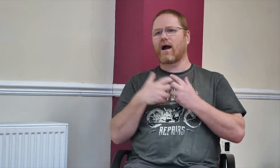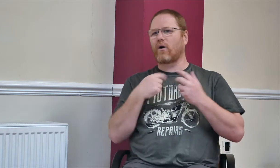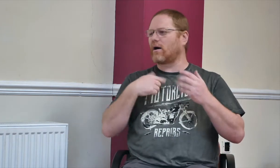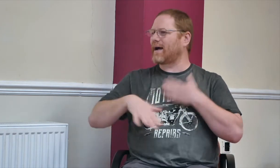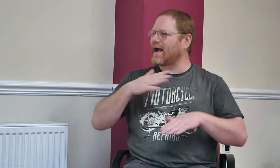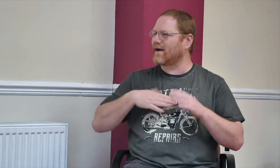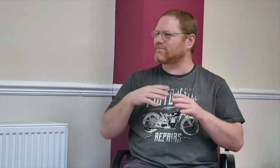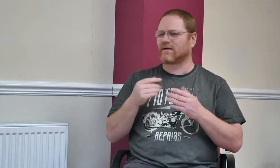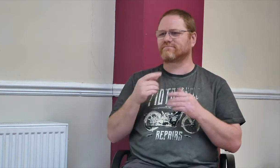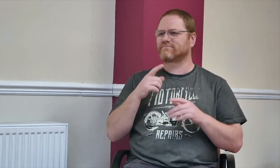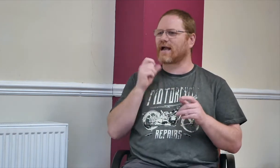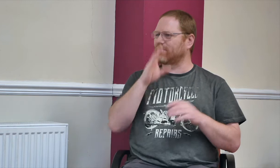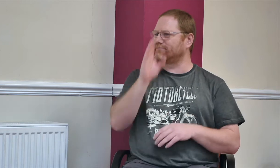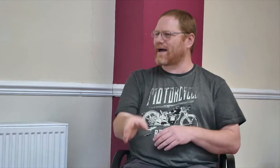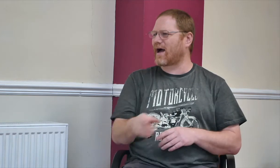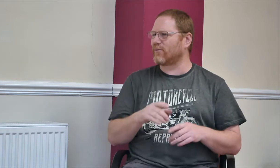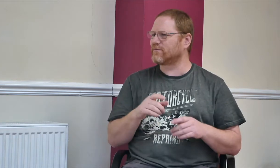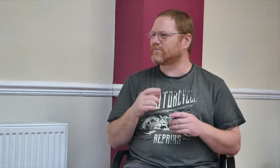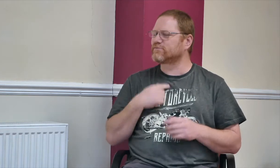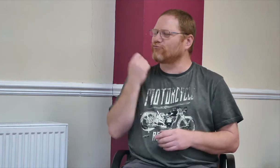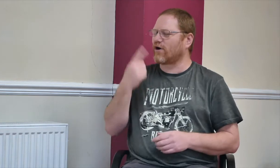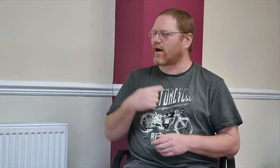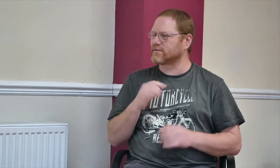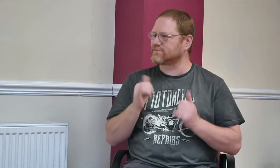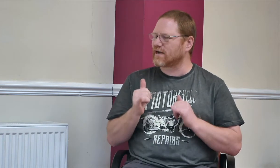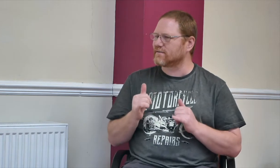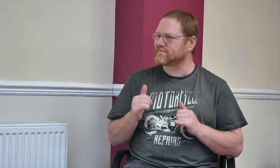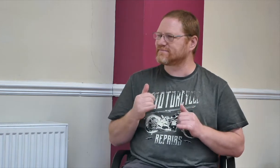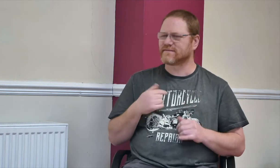For example, in how I behave. I can be quite blunt without realising.